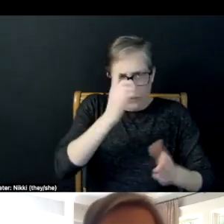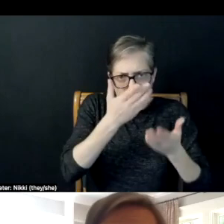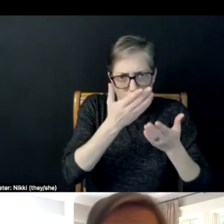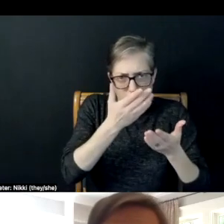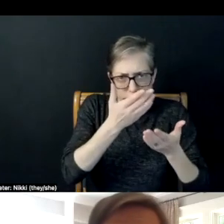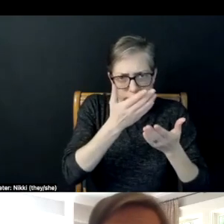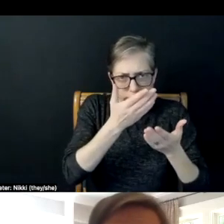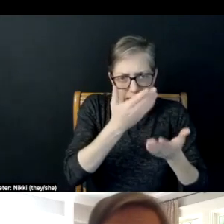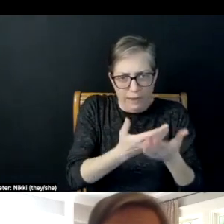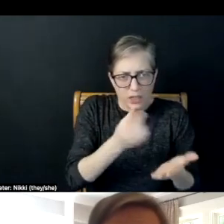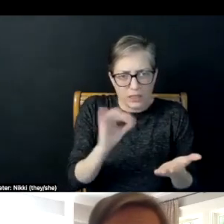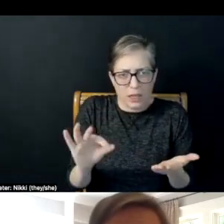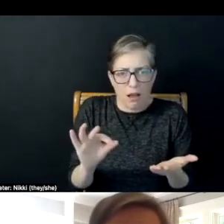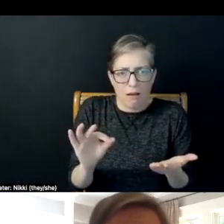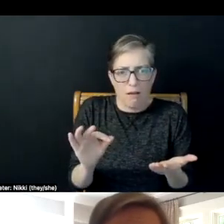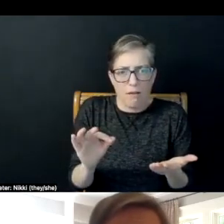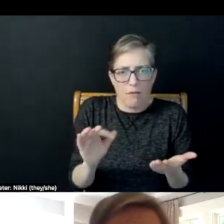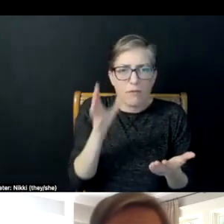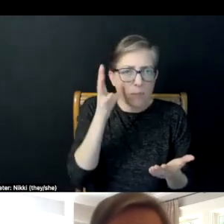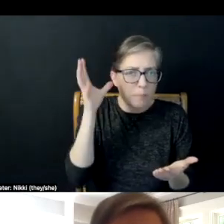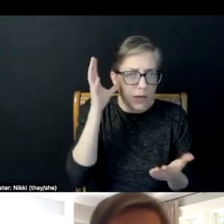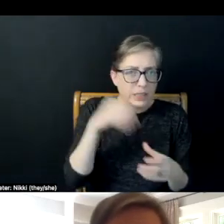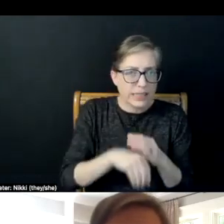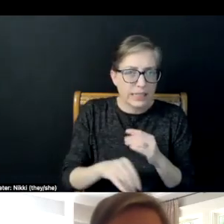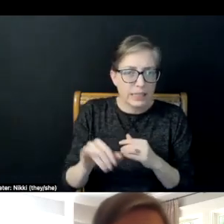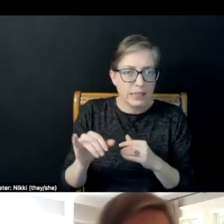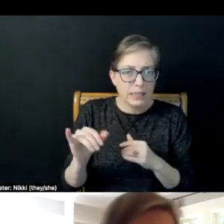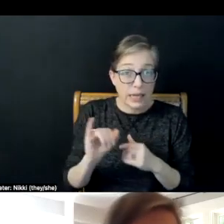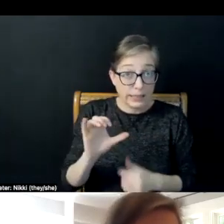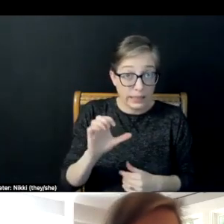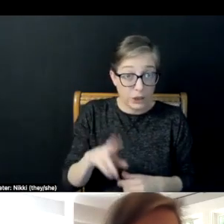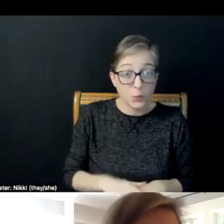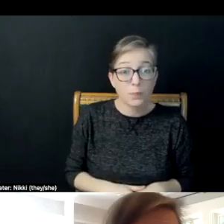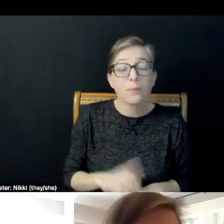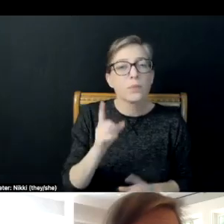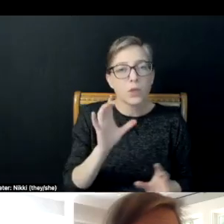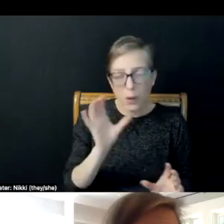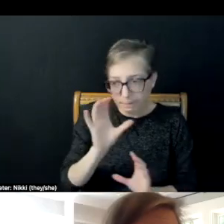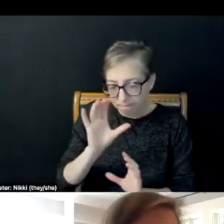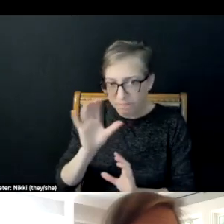I went looking instead for experiences of disabled women going through having a child in the ICU.